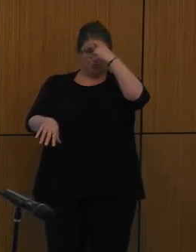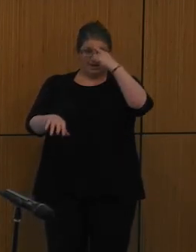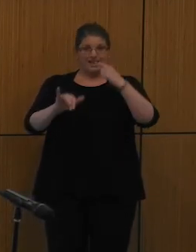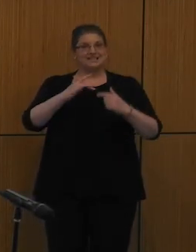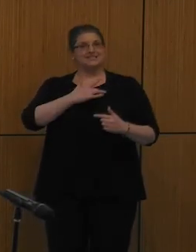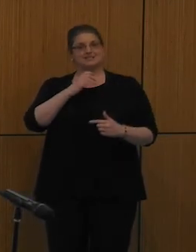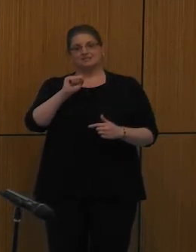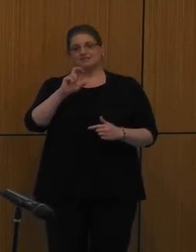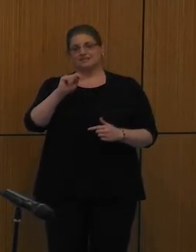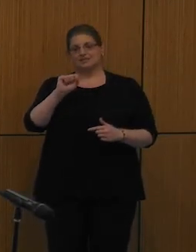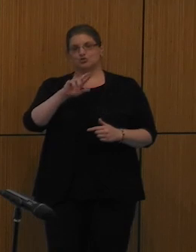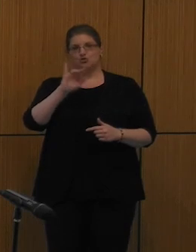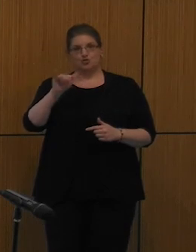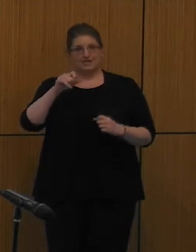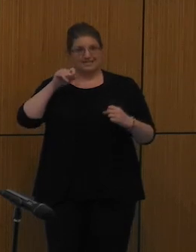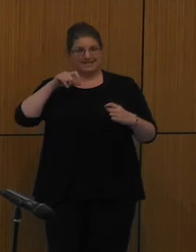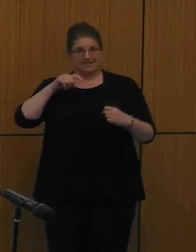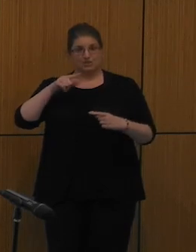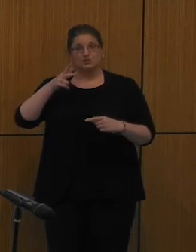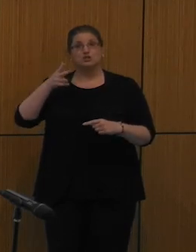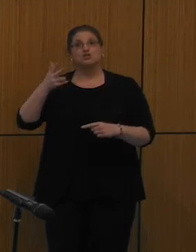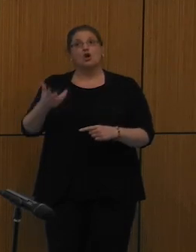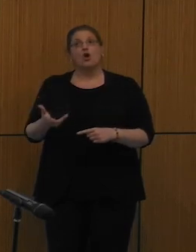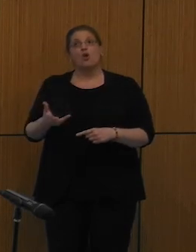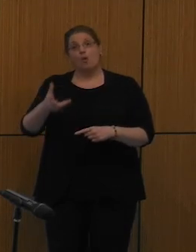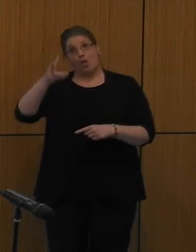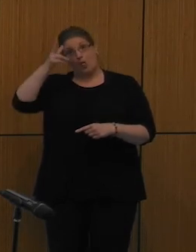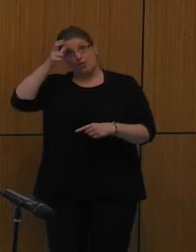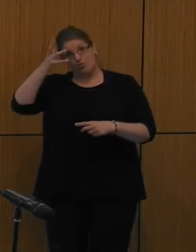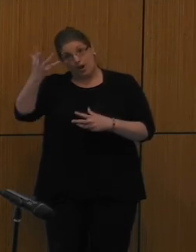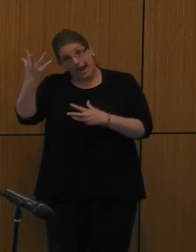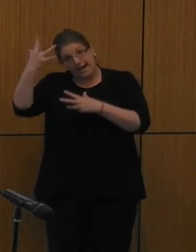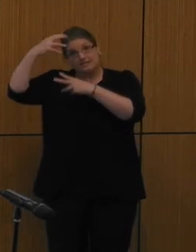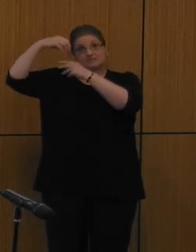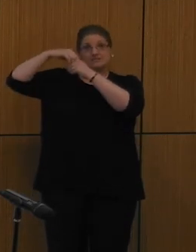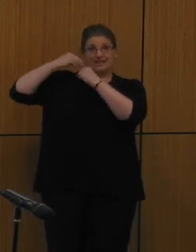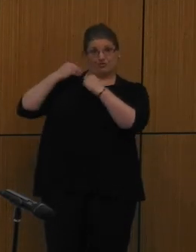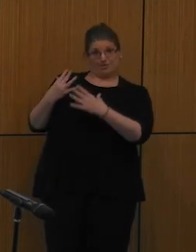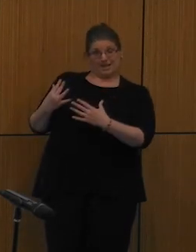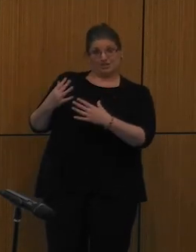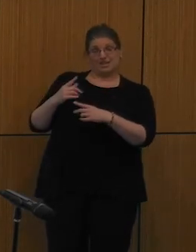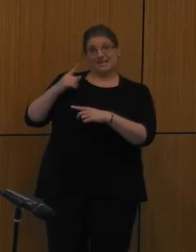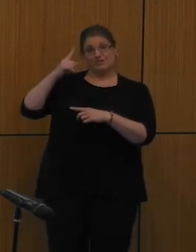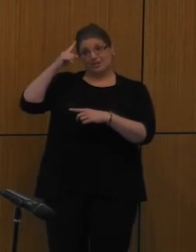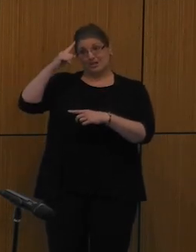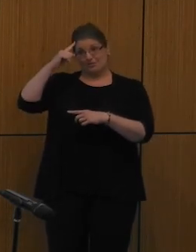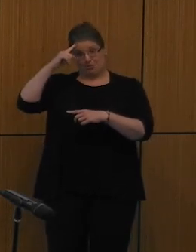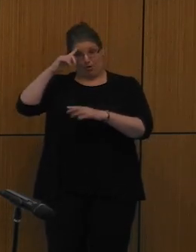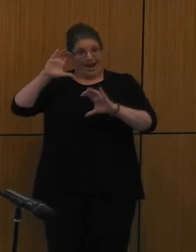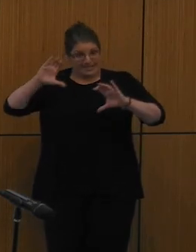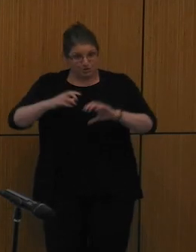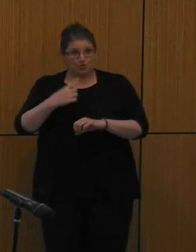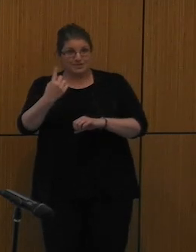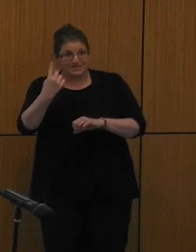That's the brain taking information. And if we're thinking about the brain making something else happen, then that would be that's called a motor signal.